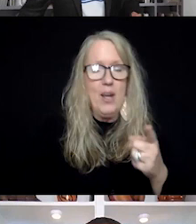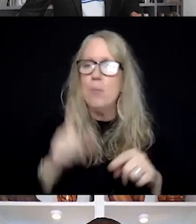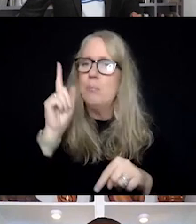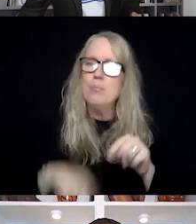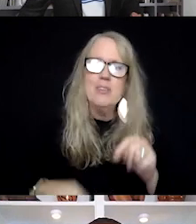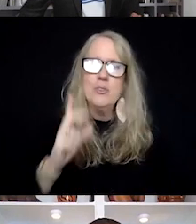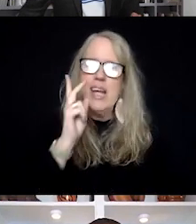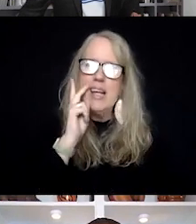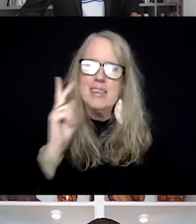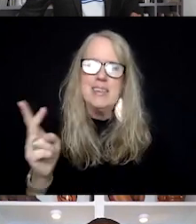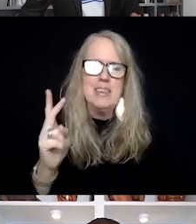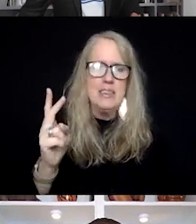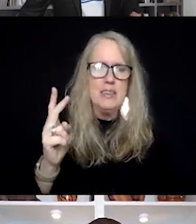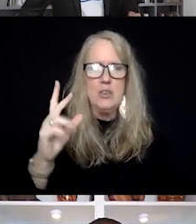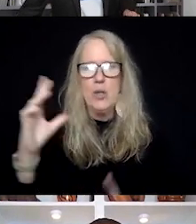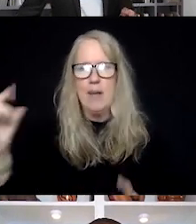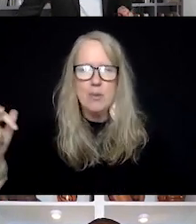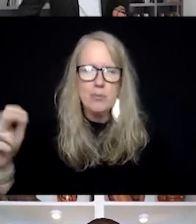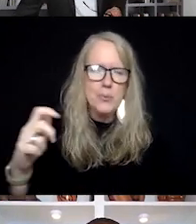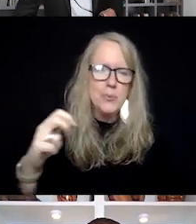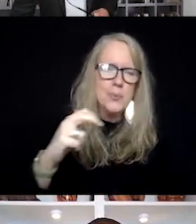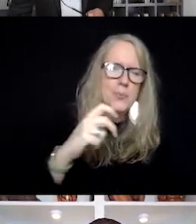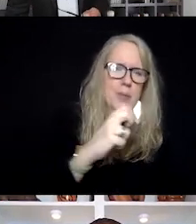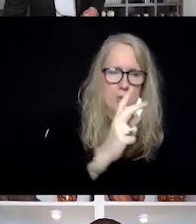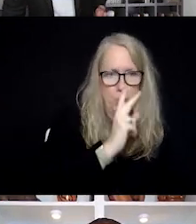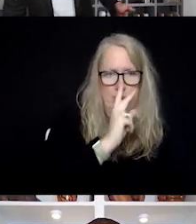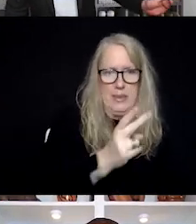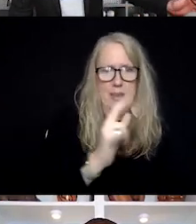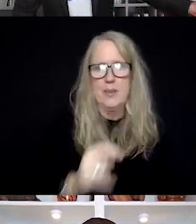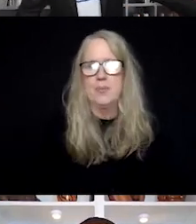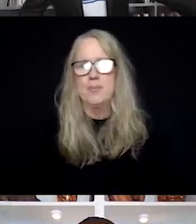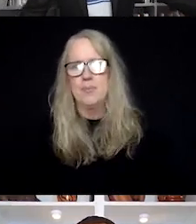IN THE GLORY. YOU HAVE TO WALK DOWN THE ALLY WHEN THEY ARE FINISHED.